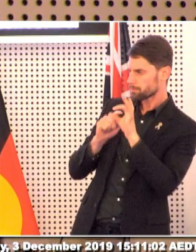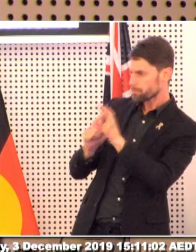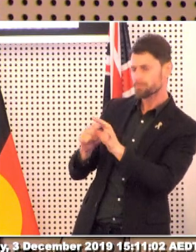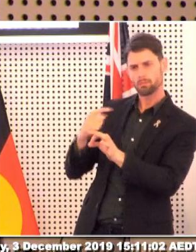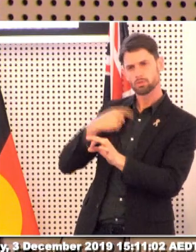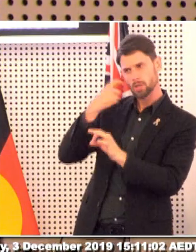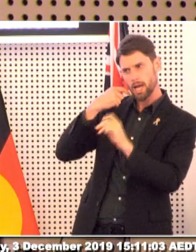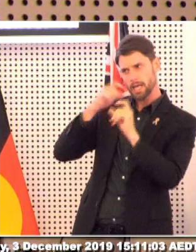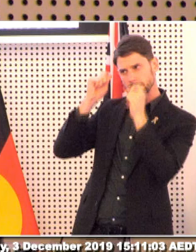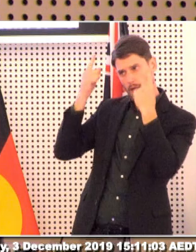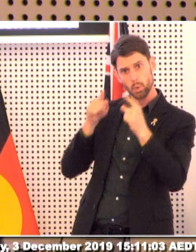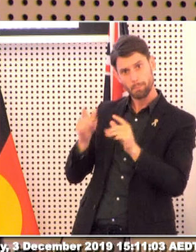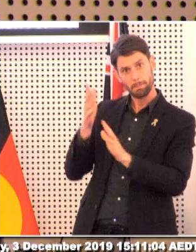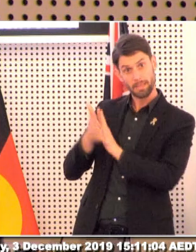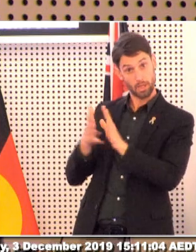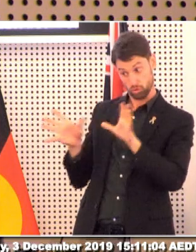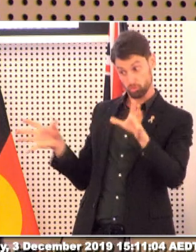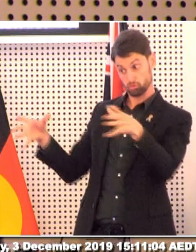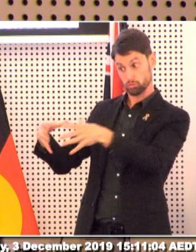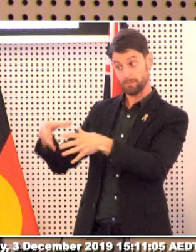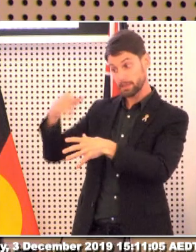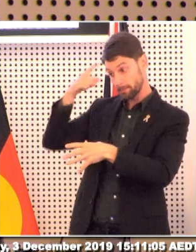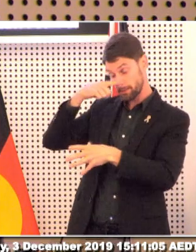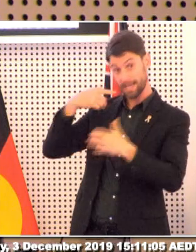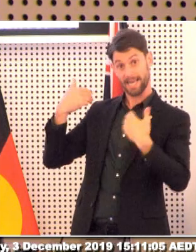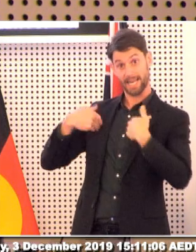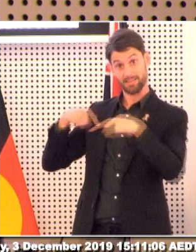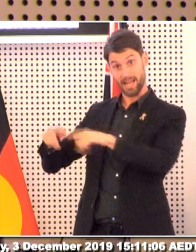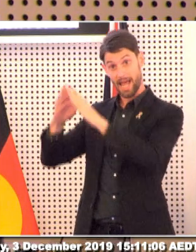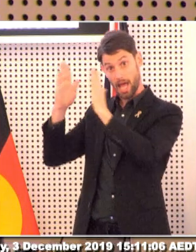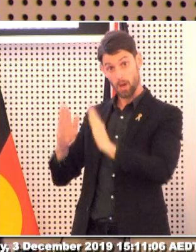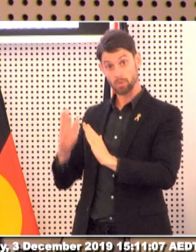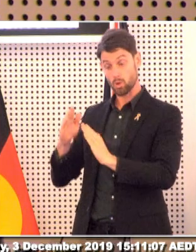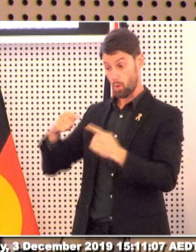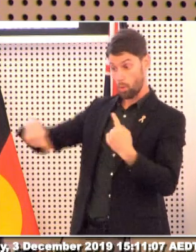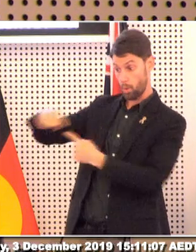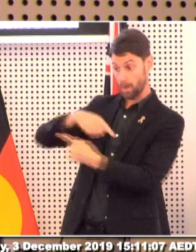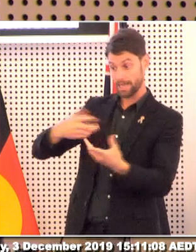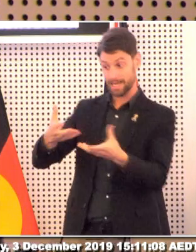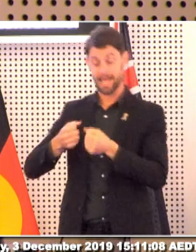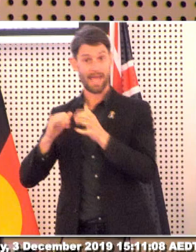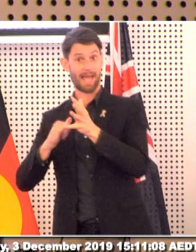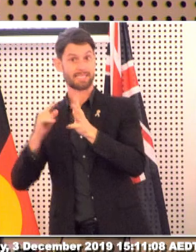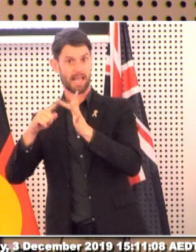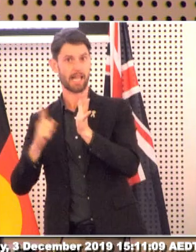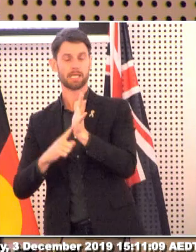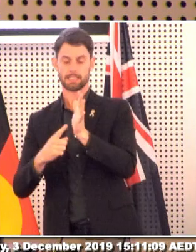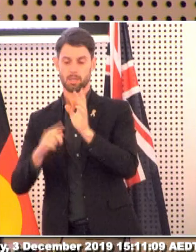I mean there might be a group of people - - - Well, perhaps if I – so perhaps if I - - - COMMISSIONER McEWIN: - - - living in a house and they’re all getting SIL, supported independent living. Yes.